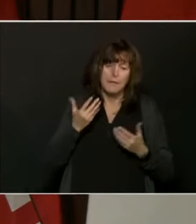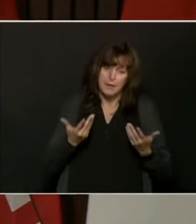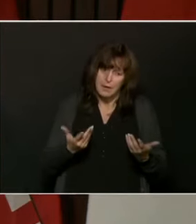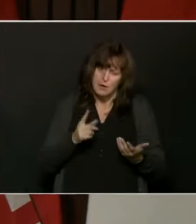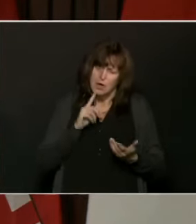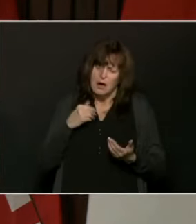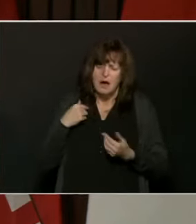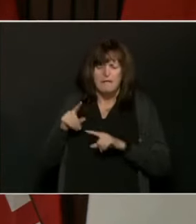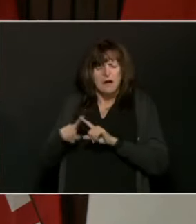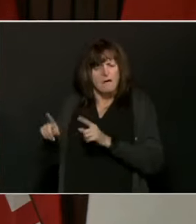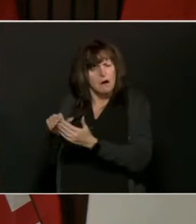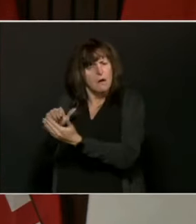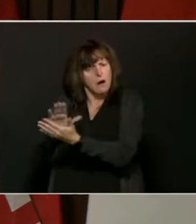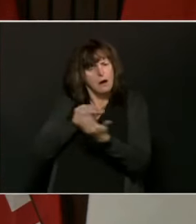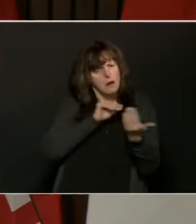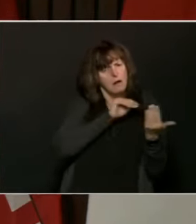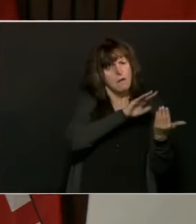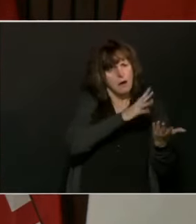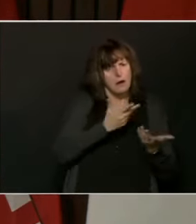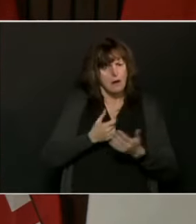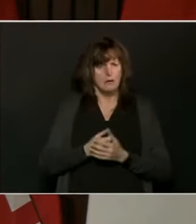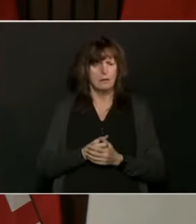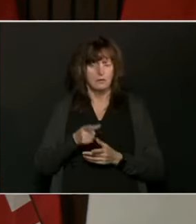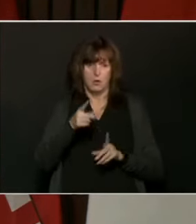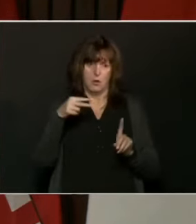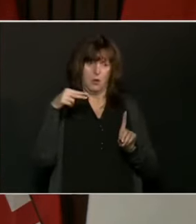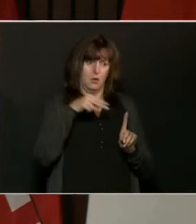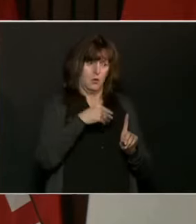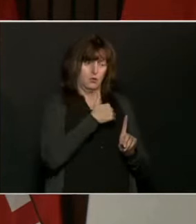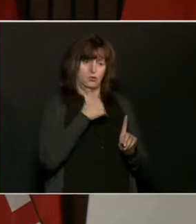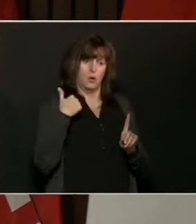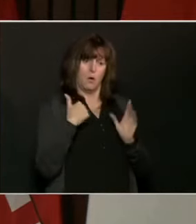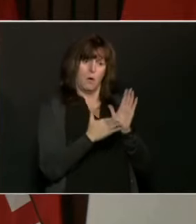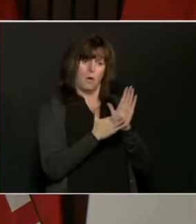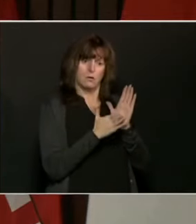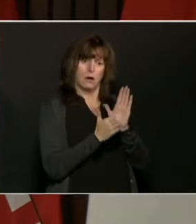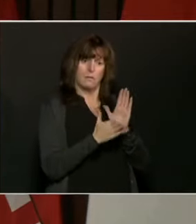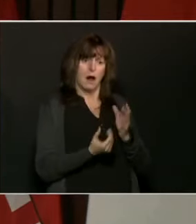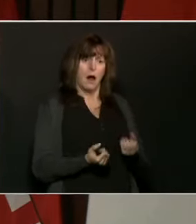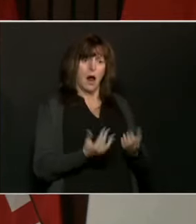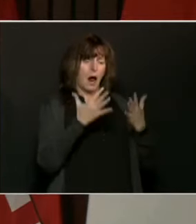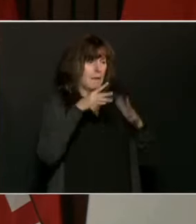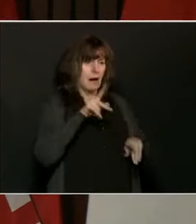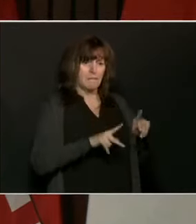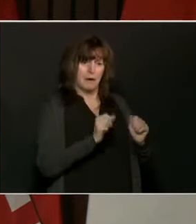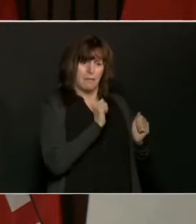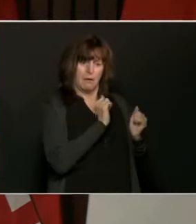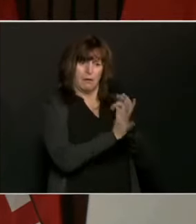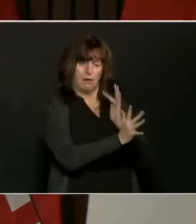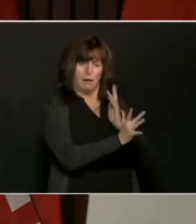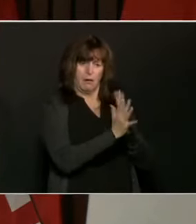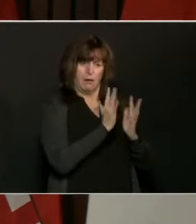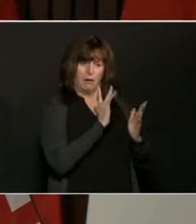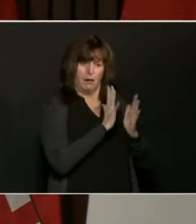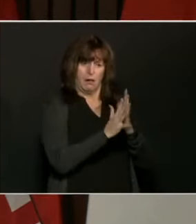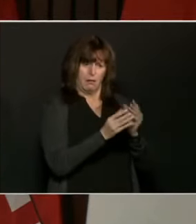DIFFERENT WAYS TO DO THAT.